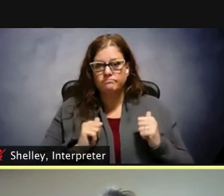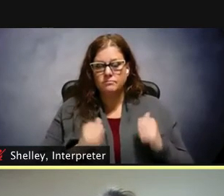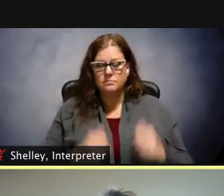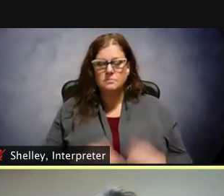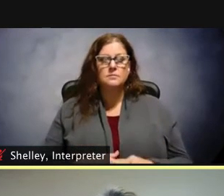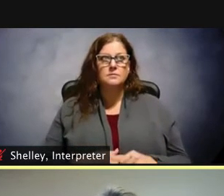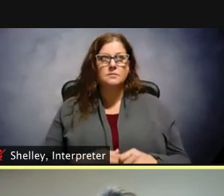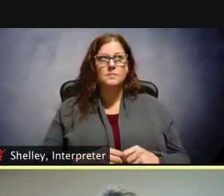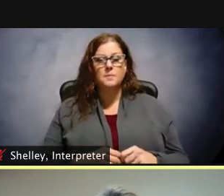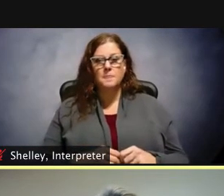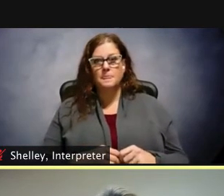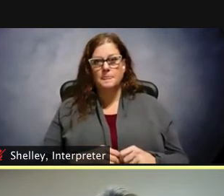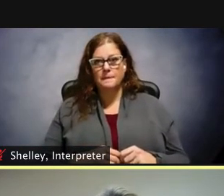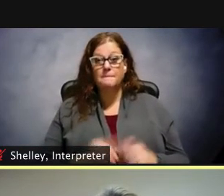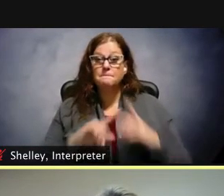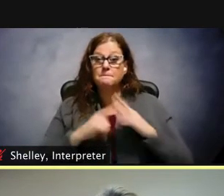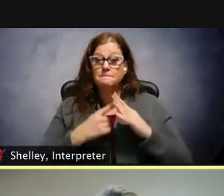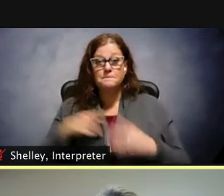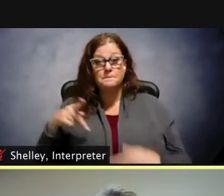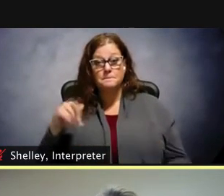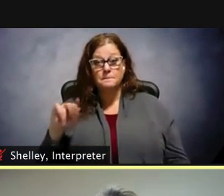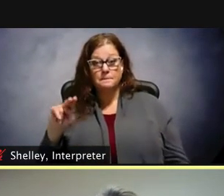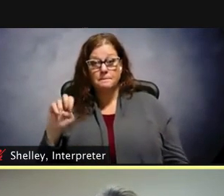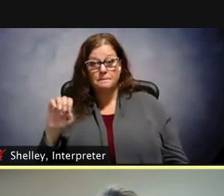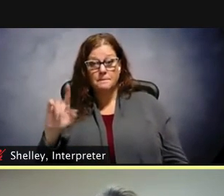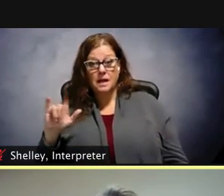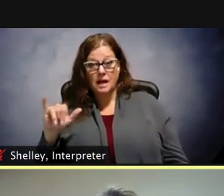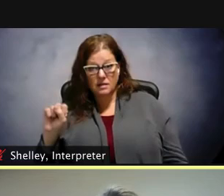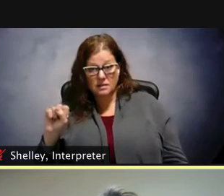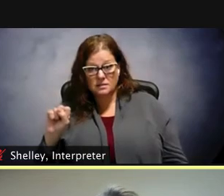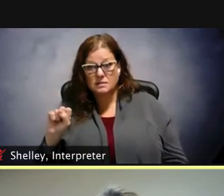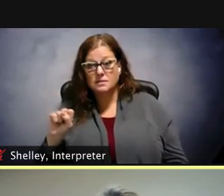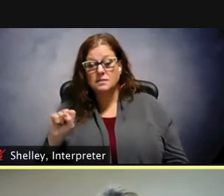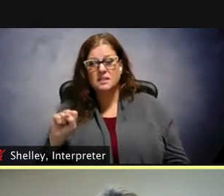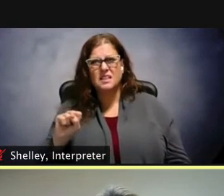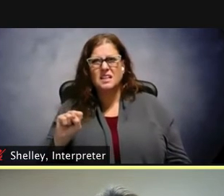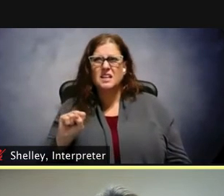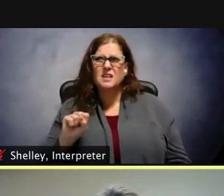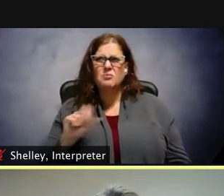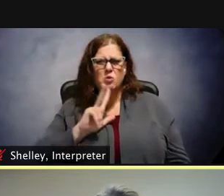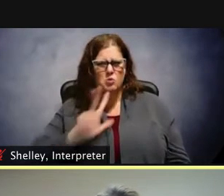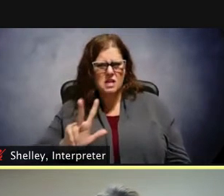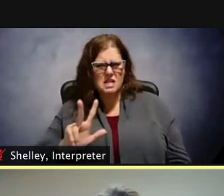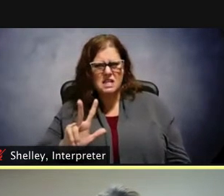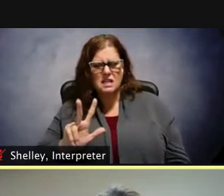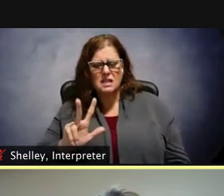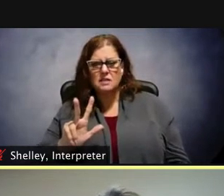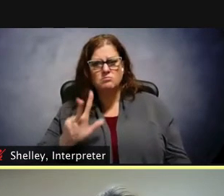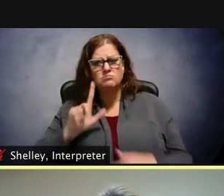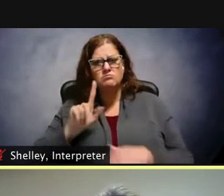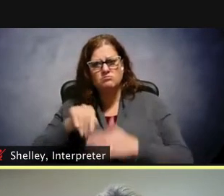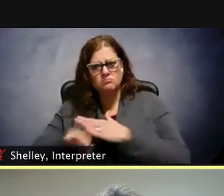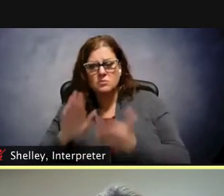They started out in Pinellas when he was just three years old. He wasn't in any program,